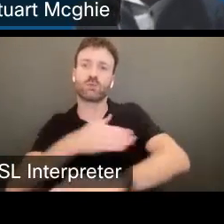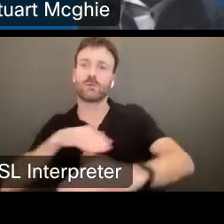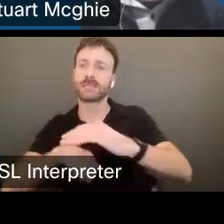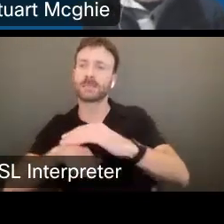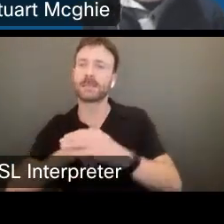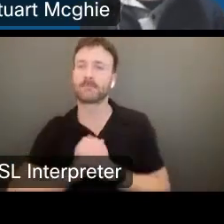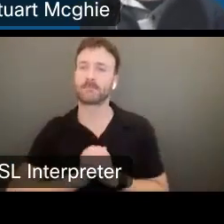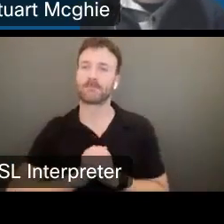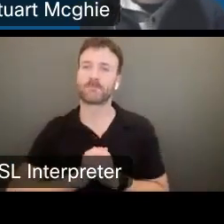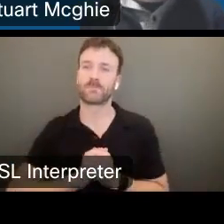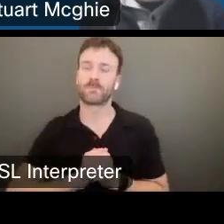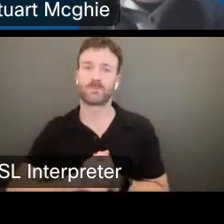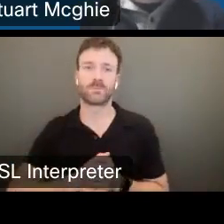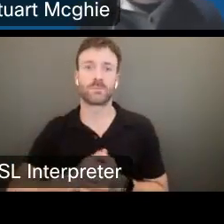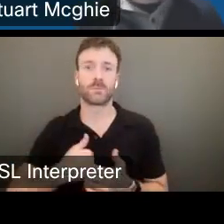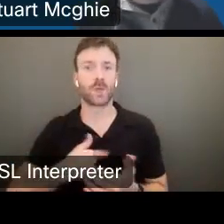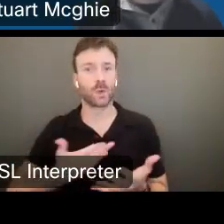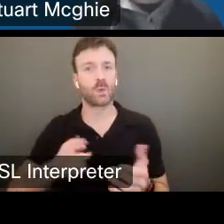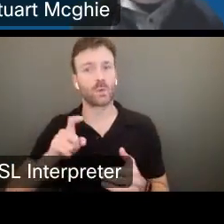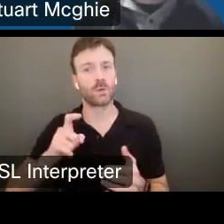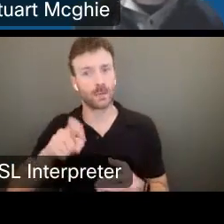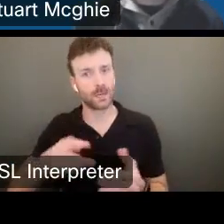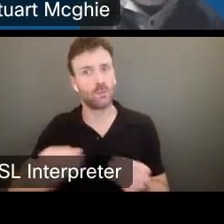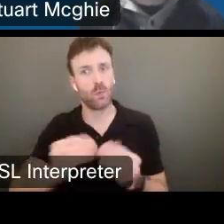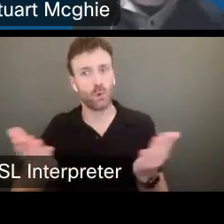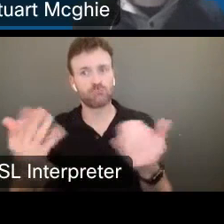We need to further engage, as already discussed, with the accessibility community in order